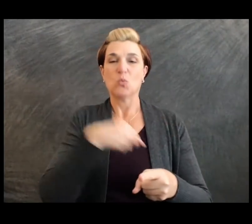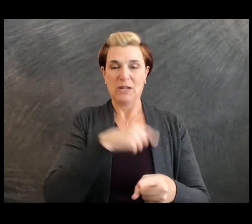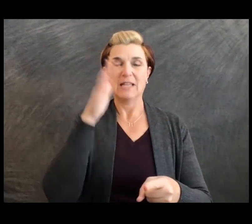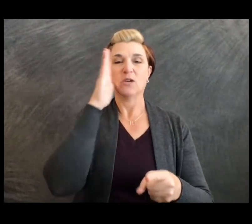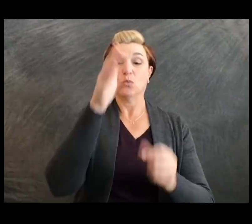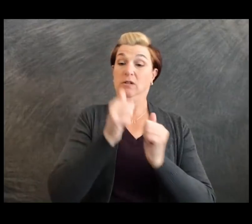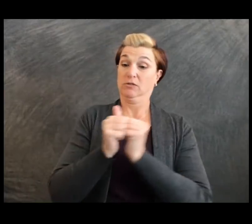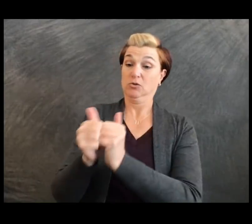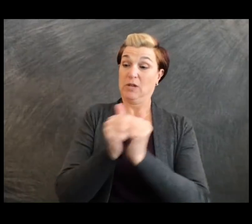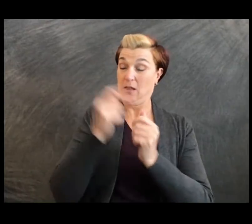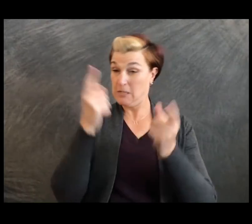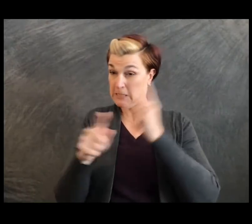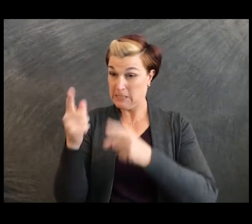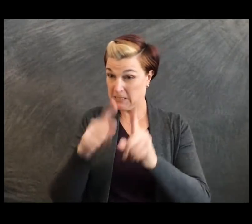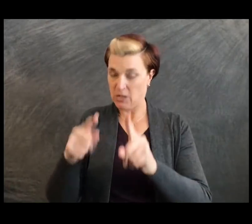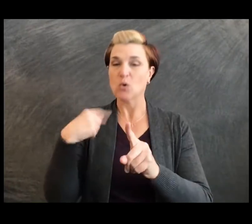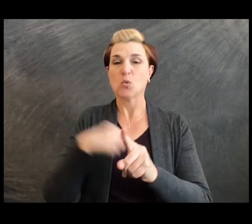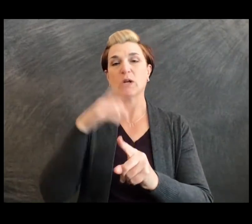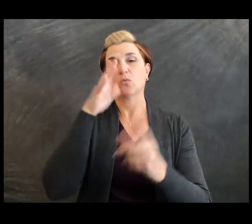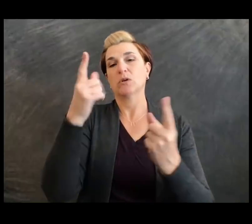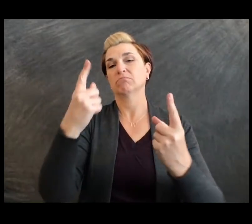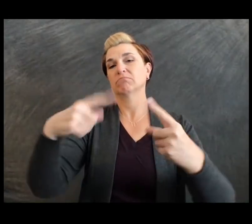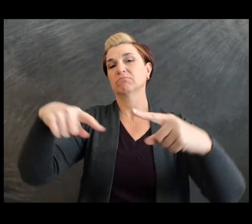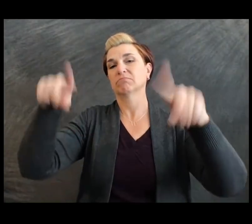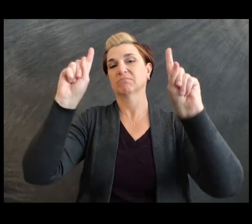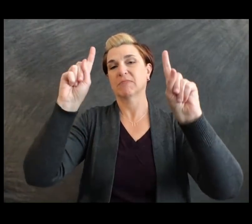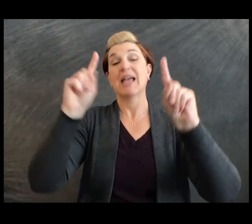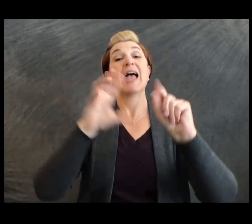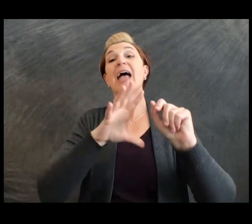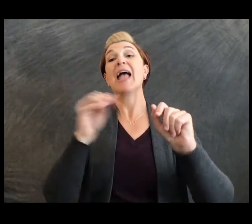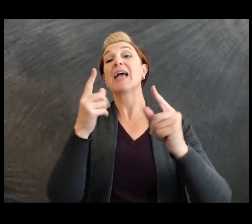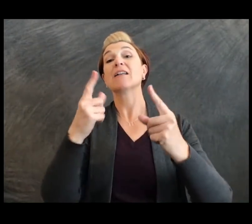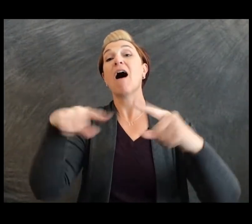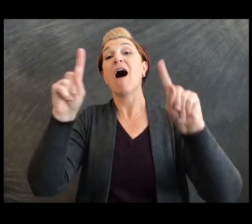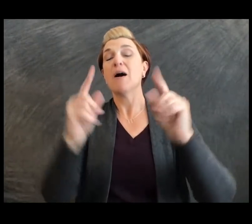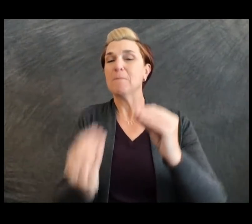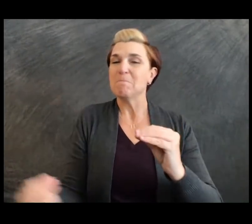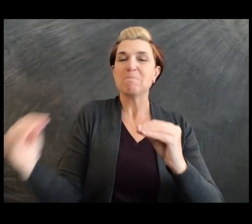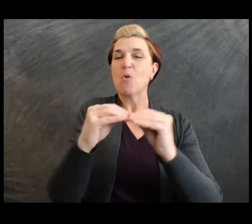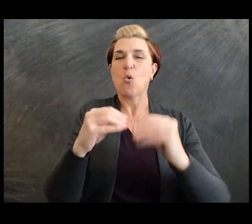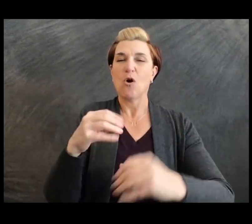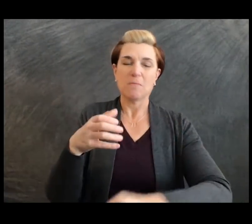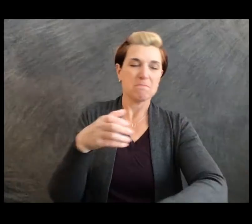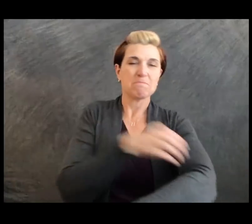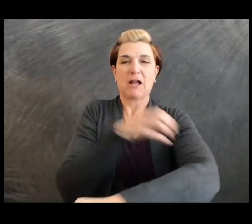and we'll get through this as Americans together Thank You mr. president